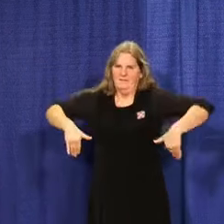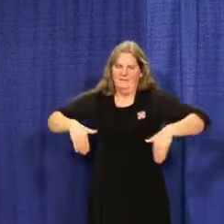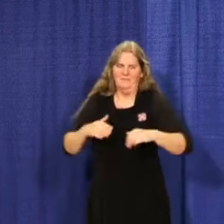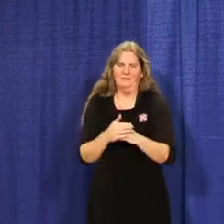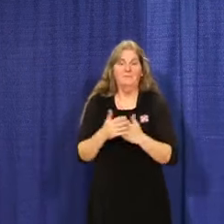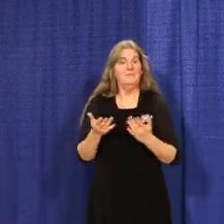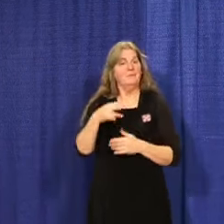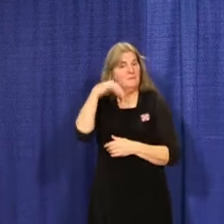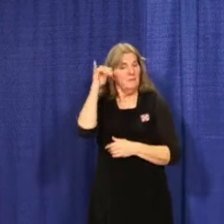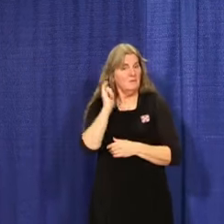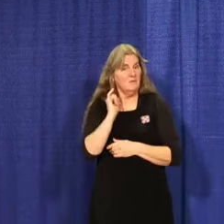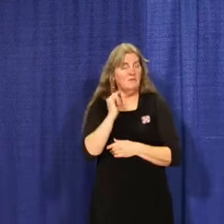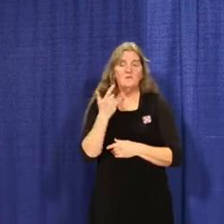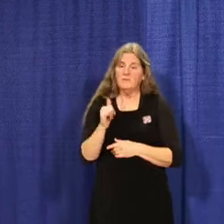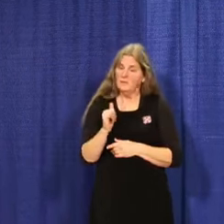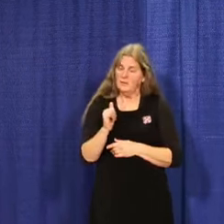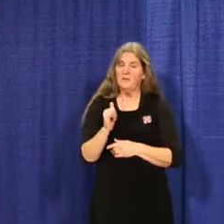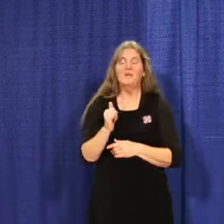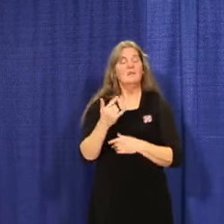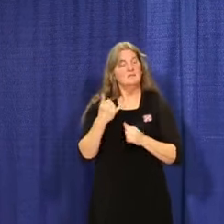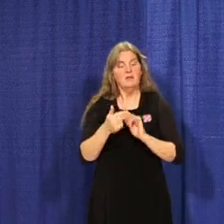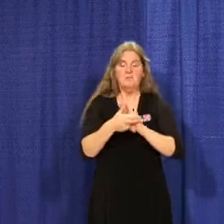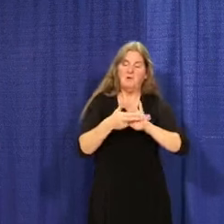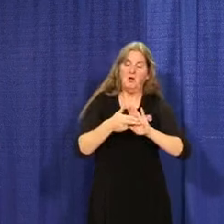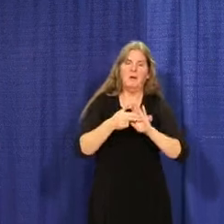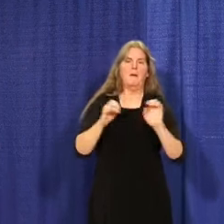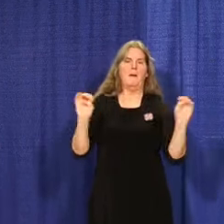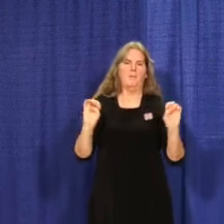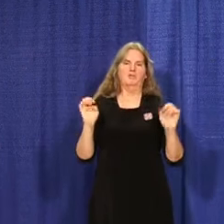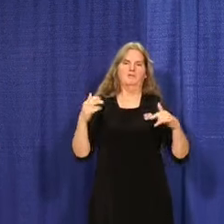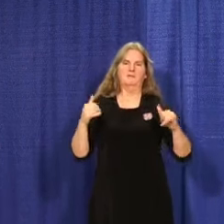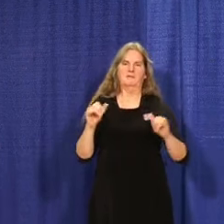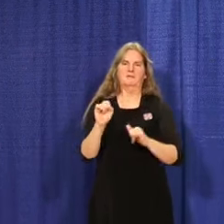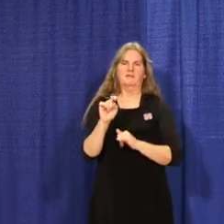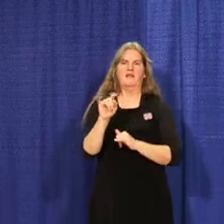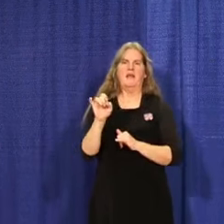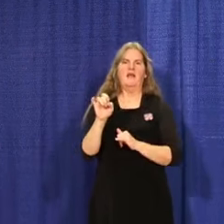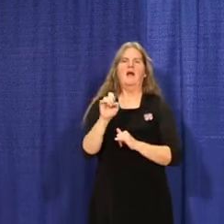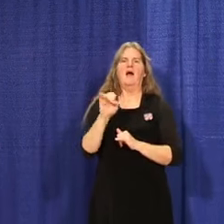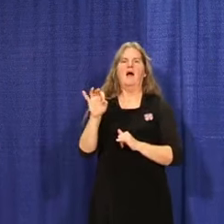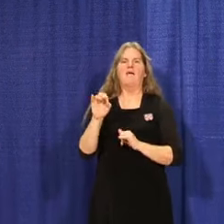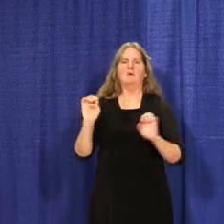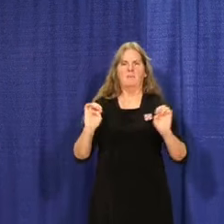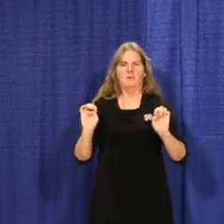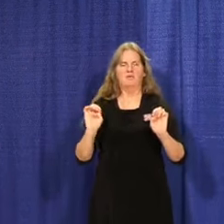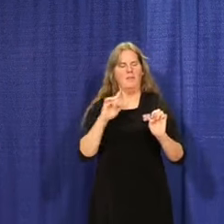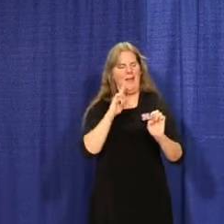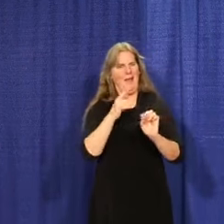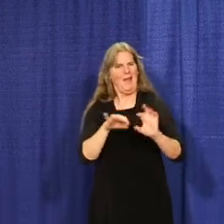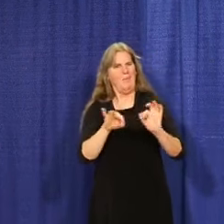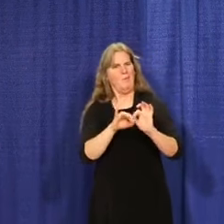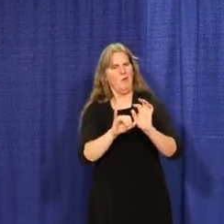a state of emergency. The state of emergency is an important part of our response efforts.